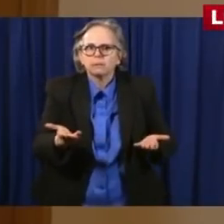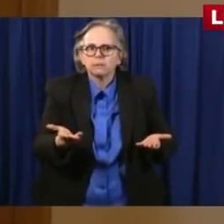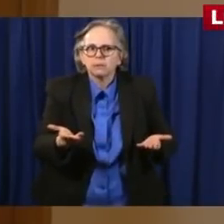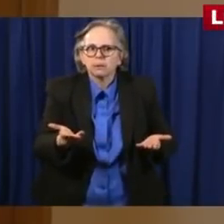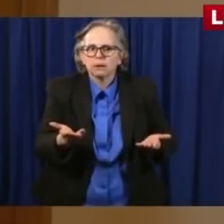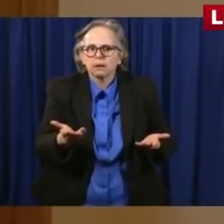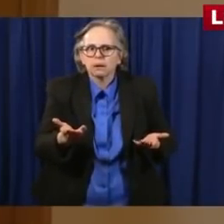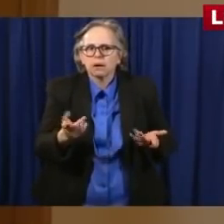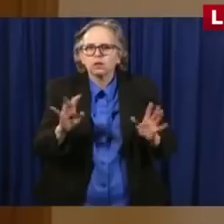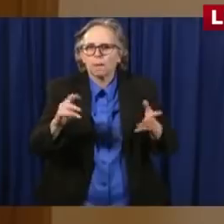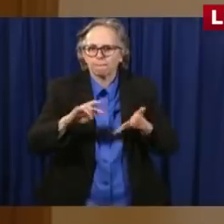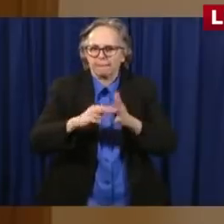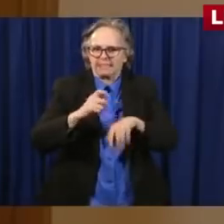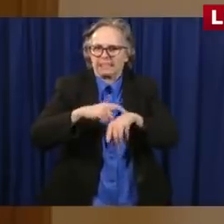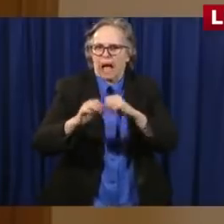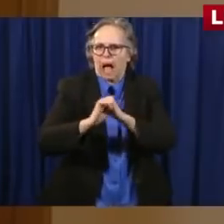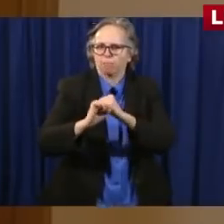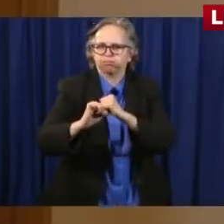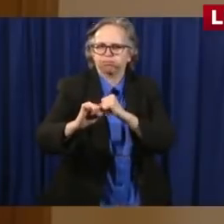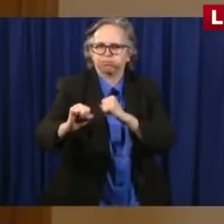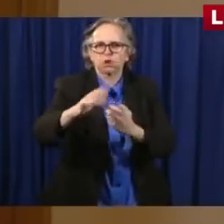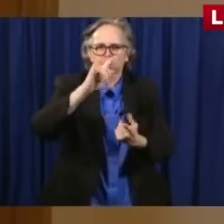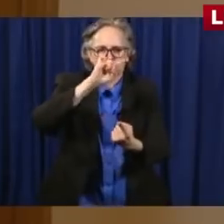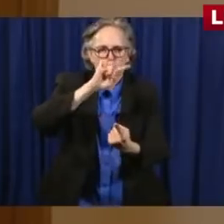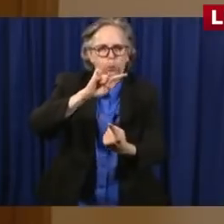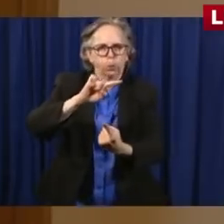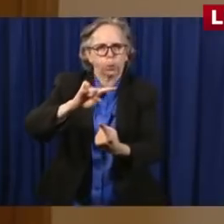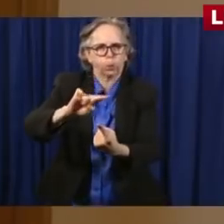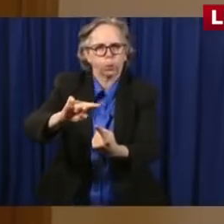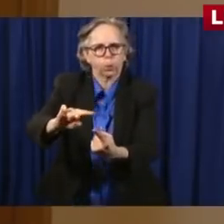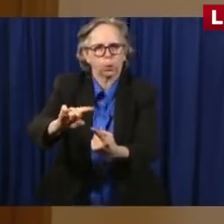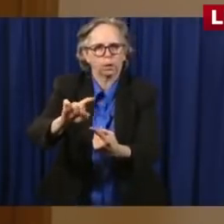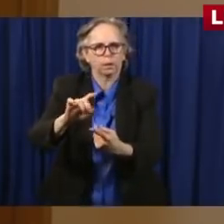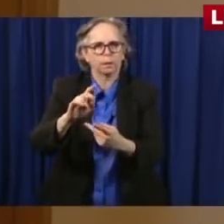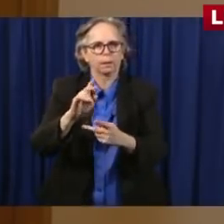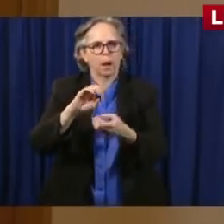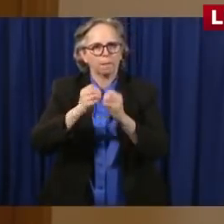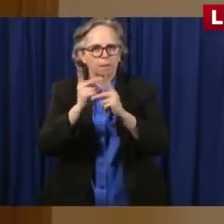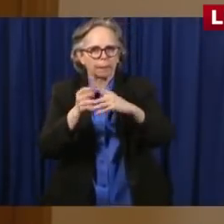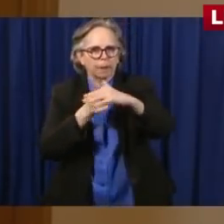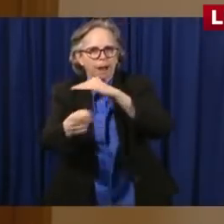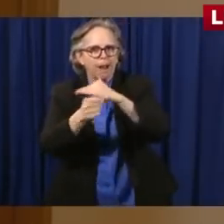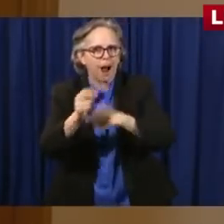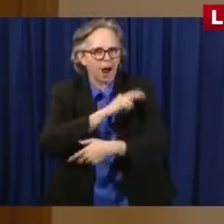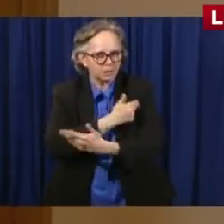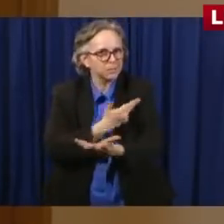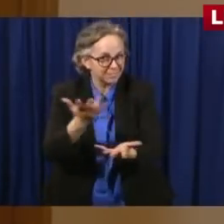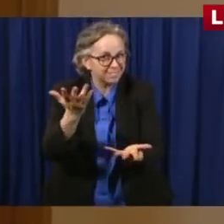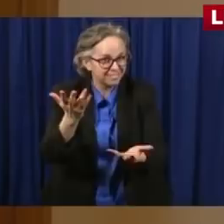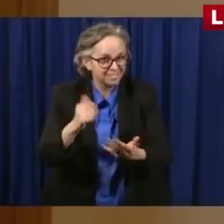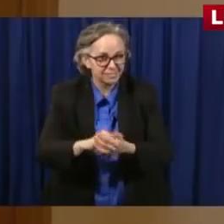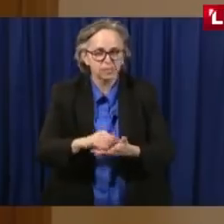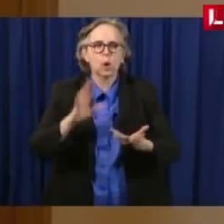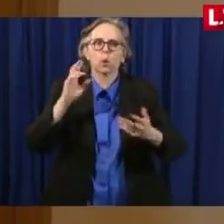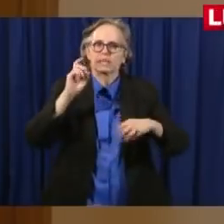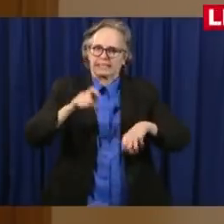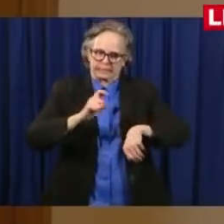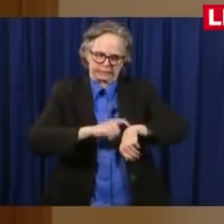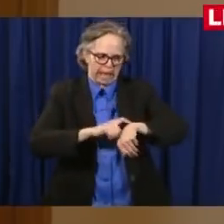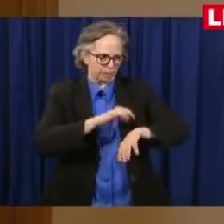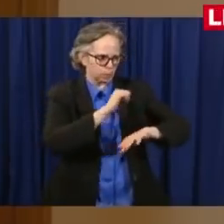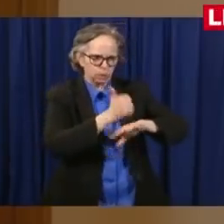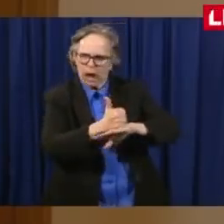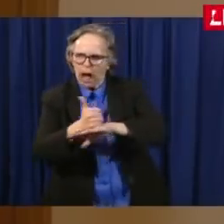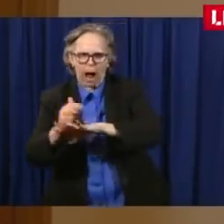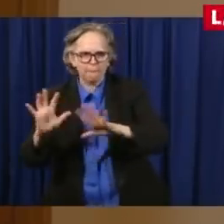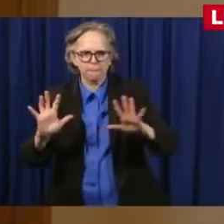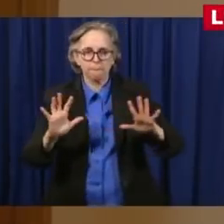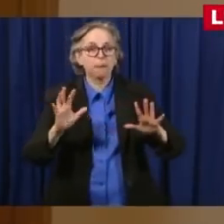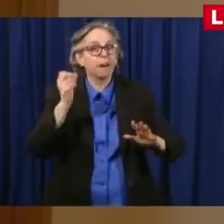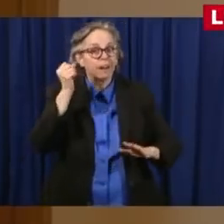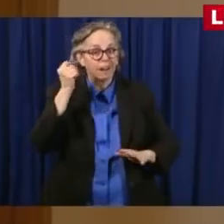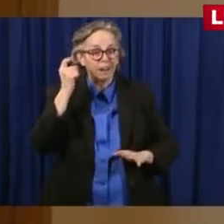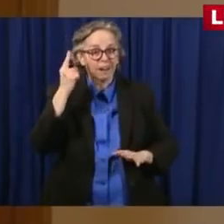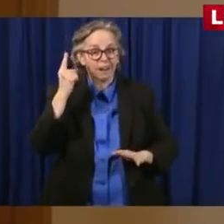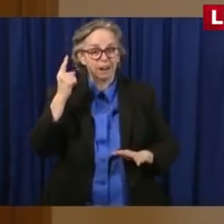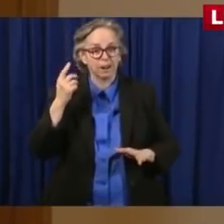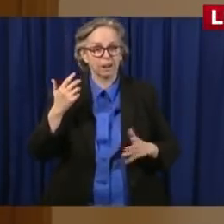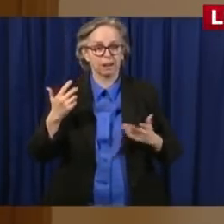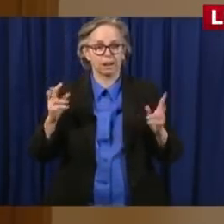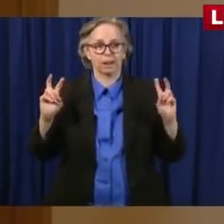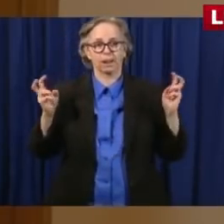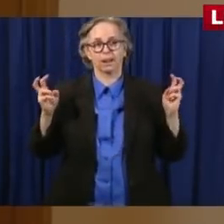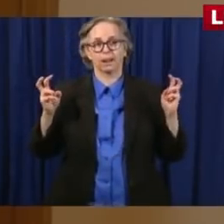WE ARE POISED BECAUSE THIS DISEASE DOES NOT -- WE DO NOT KNOW WHERE IT WILL TAKE US NEXT.